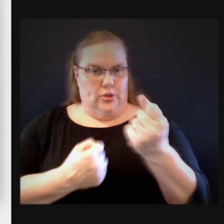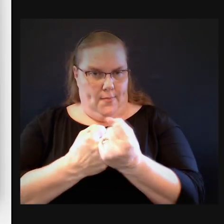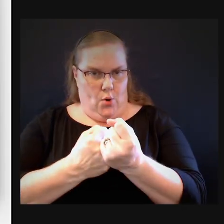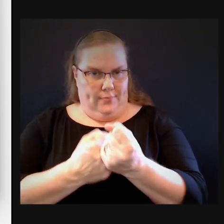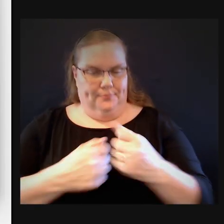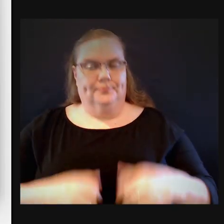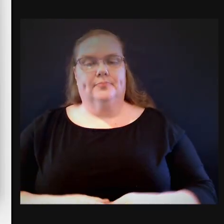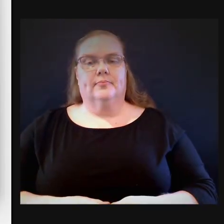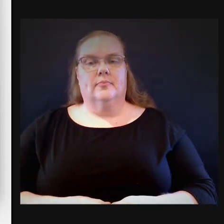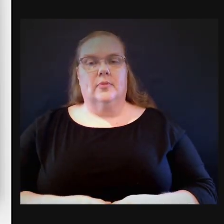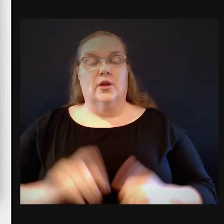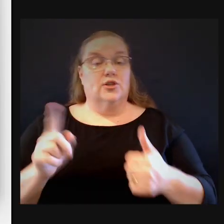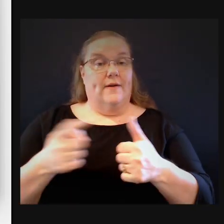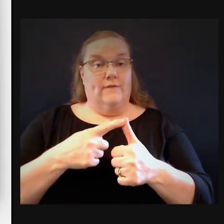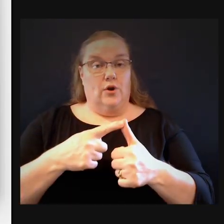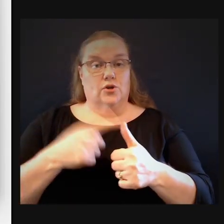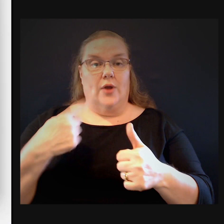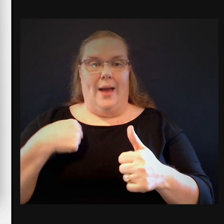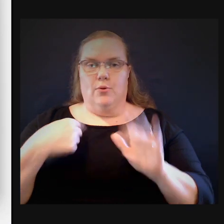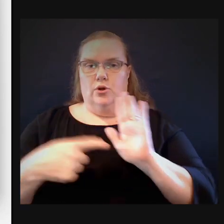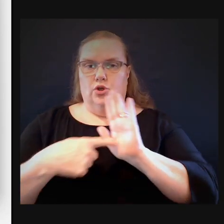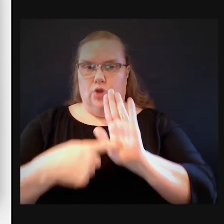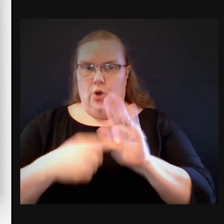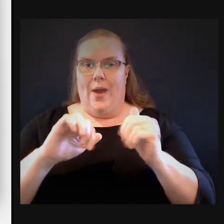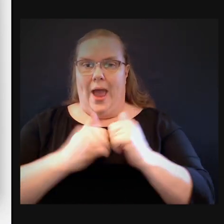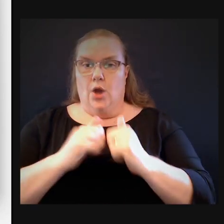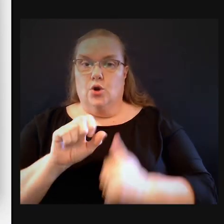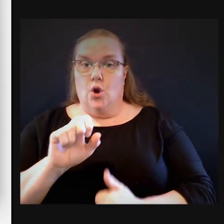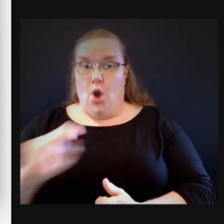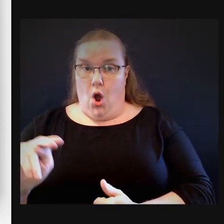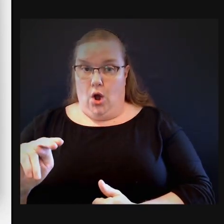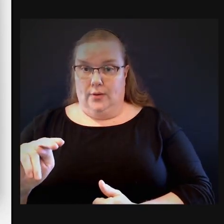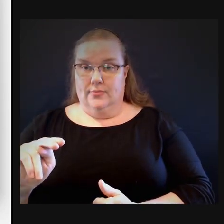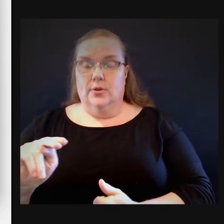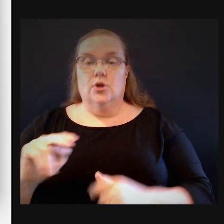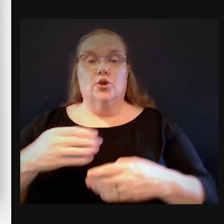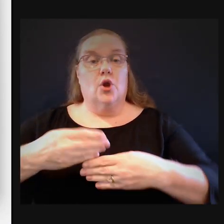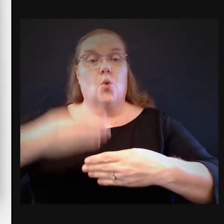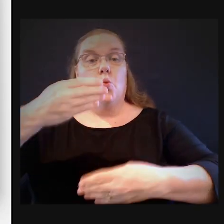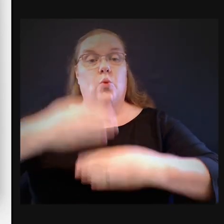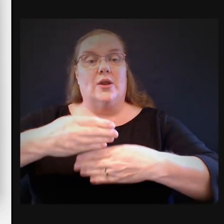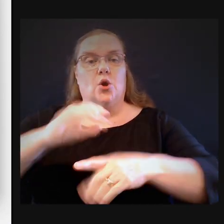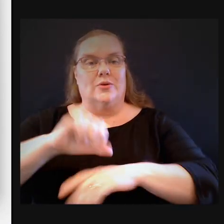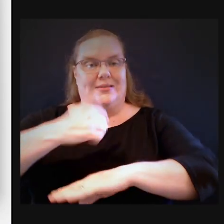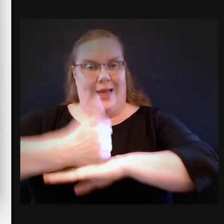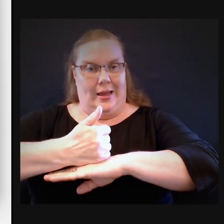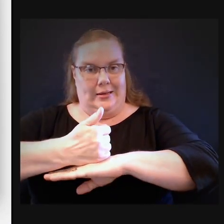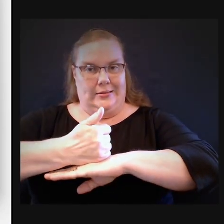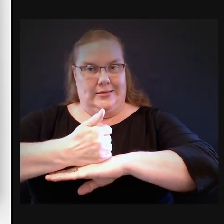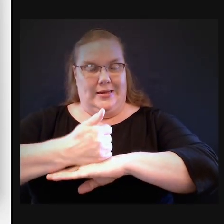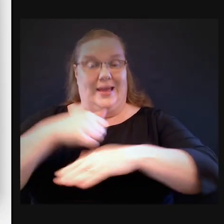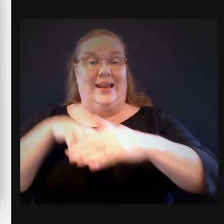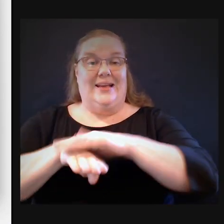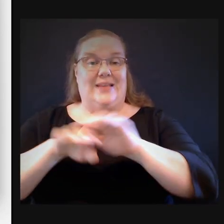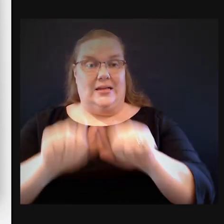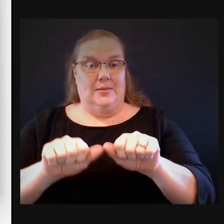First, let's show how to turn on these accessibility settings by going into Windows Settings, in the Accessibility section.